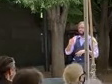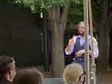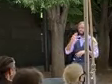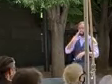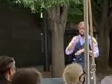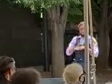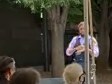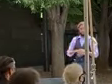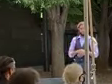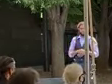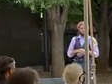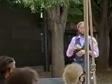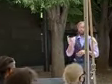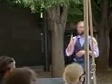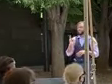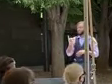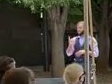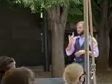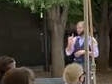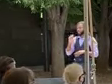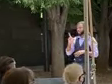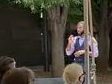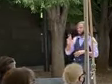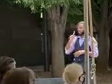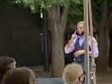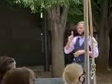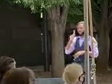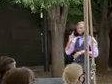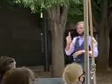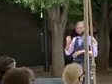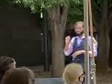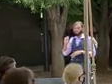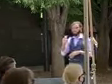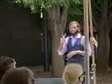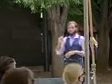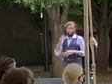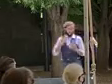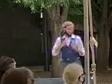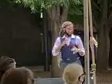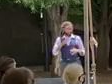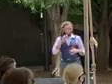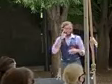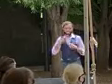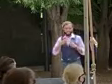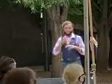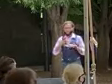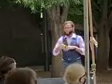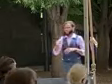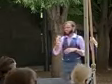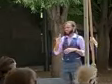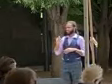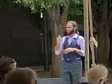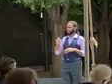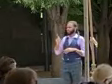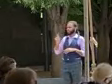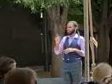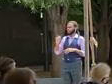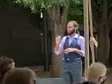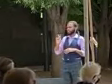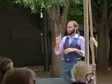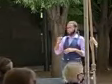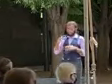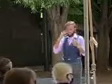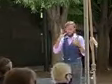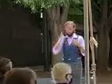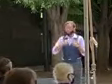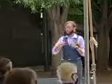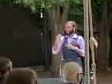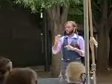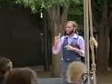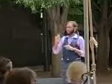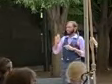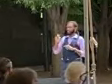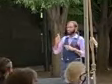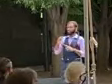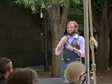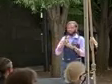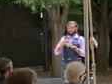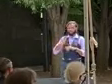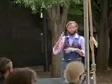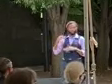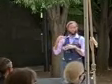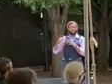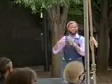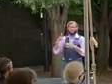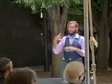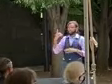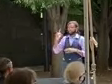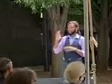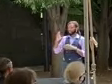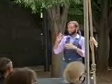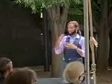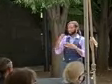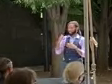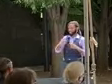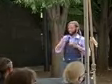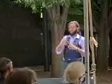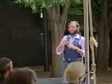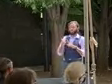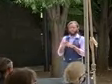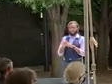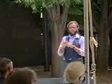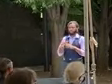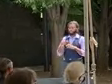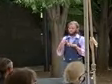Like the Eleanor of this memorial, Eleanor Holmes Norton is a fourth generation Washingtonian and a lifelong fighter for equality.